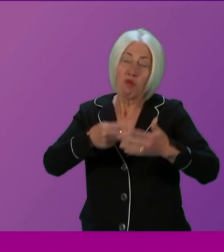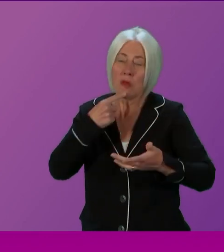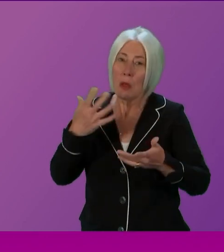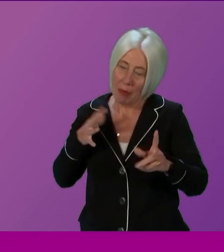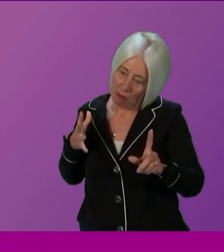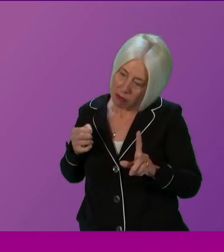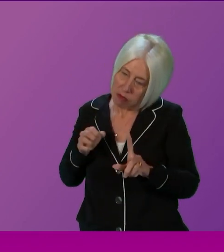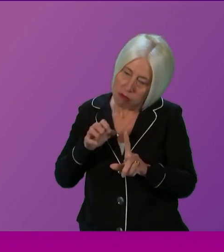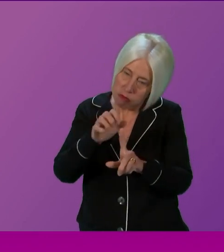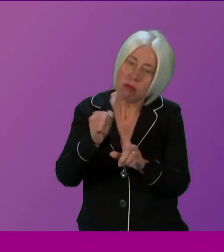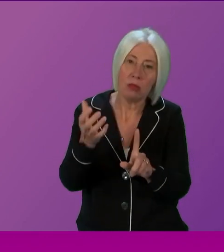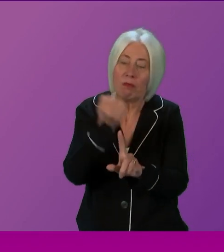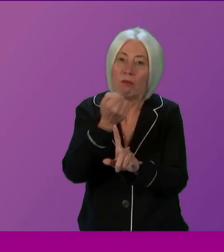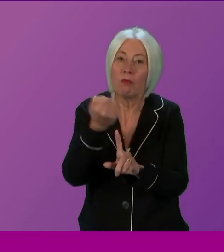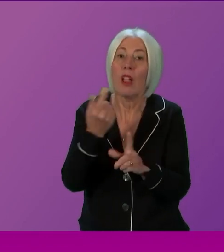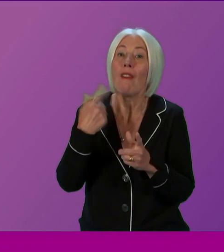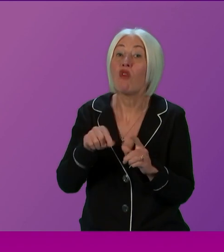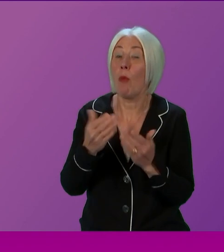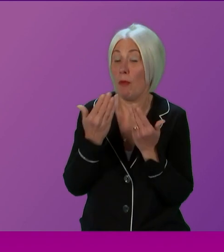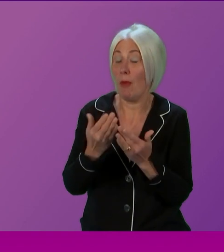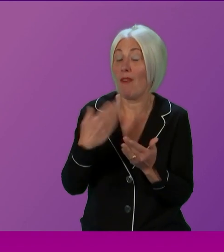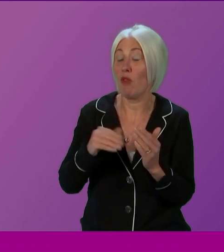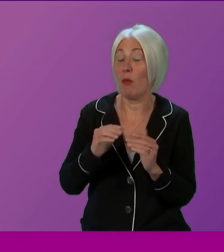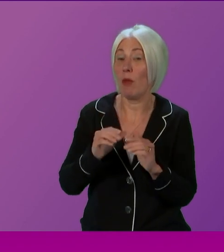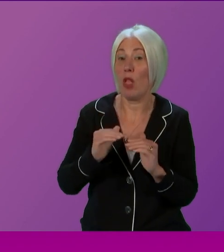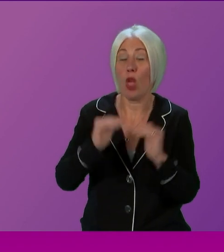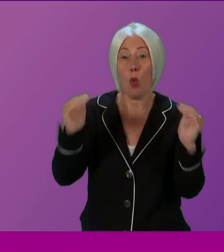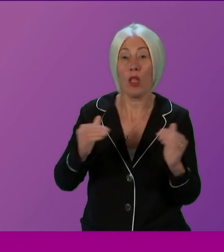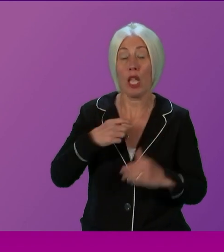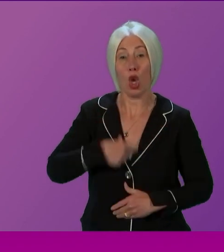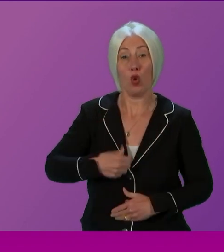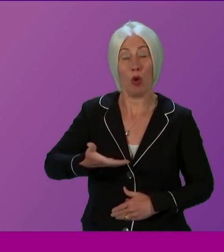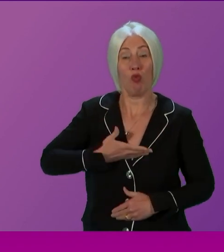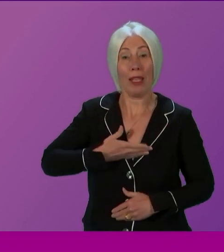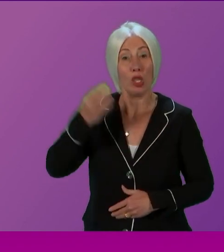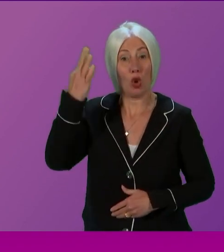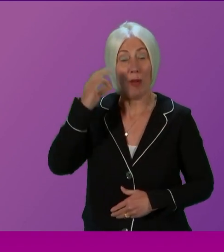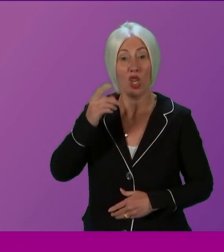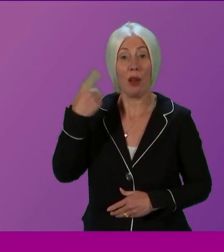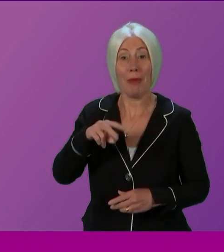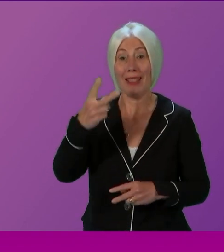made in this area since the study by the Equality and Human Rights Commission seven years ago, to which Graeme Dey refers.